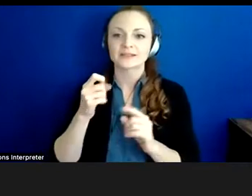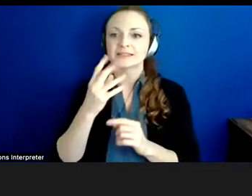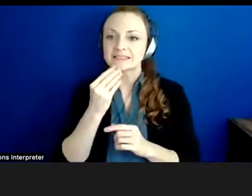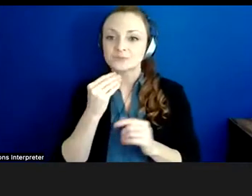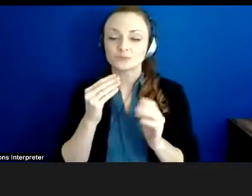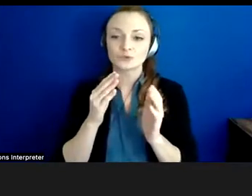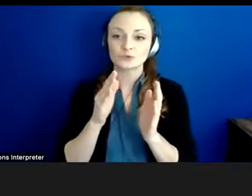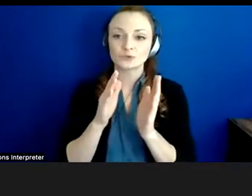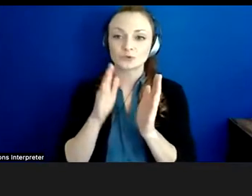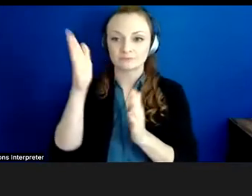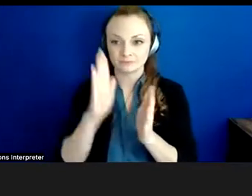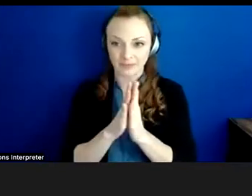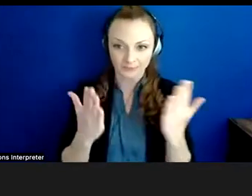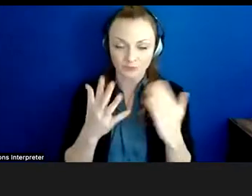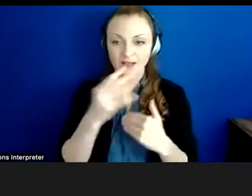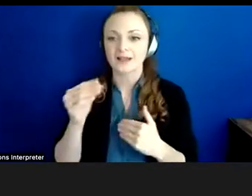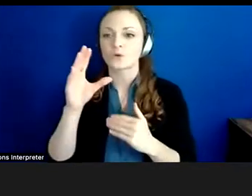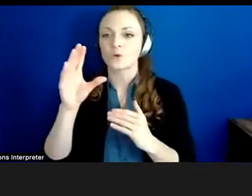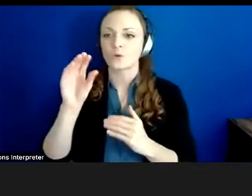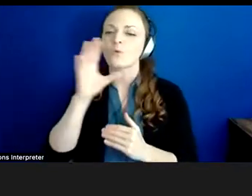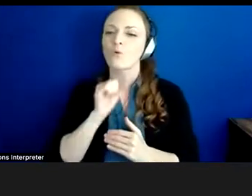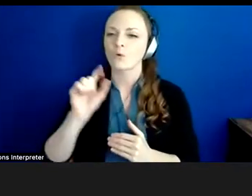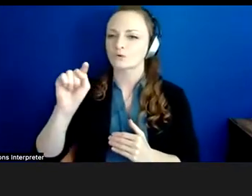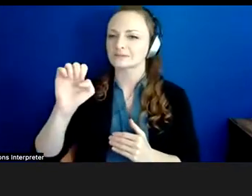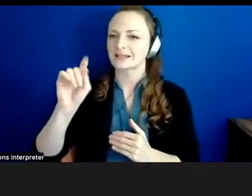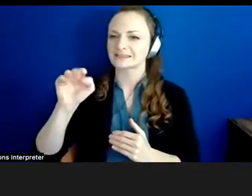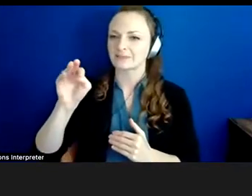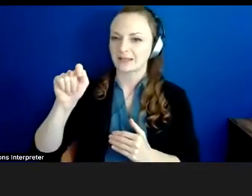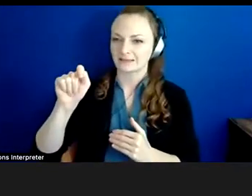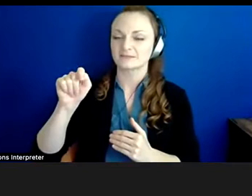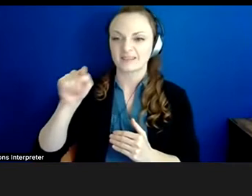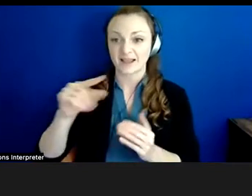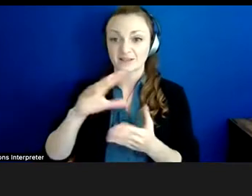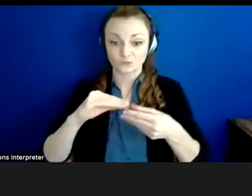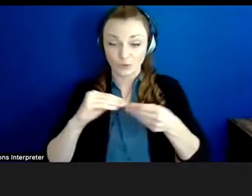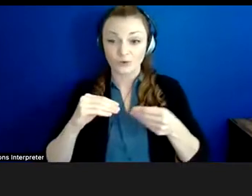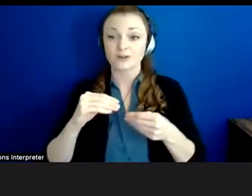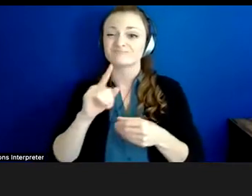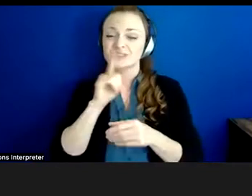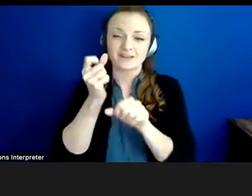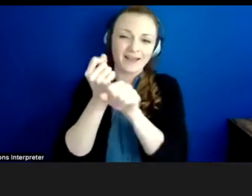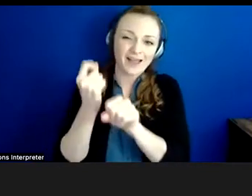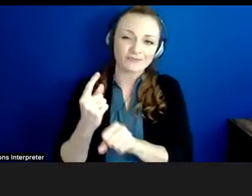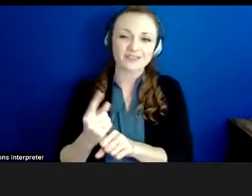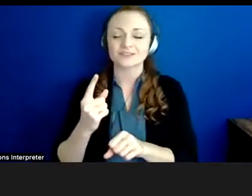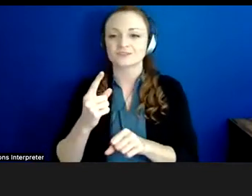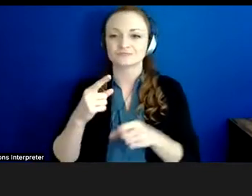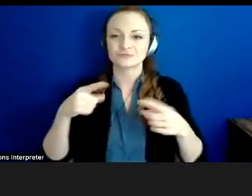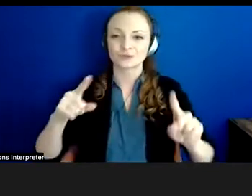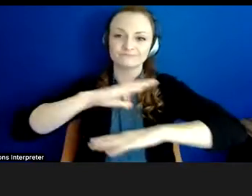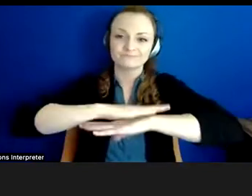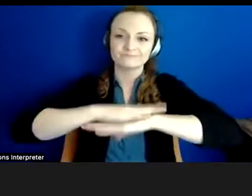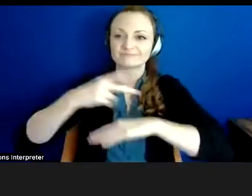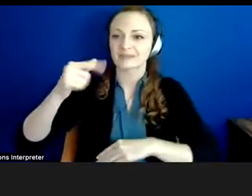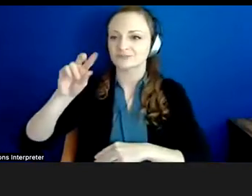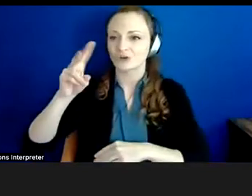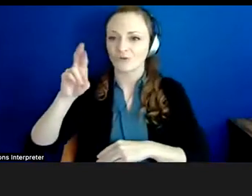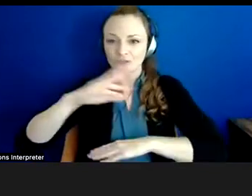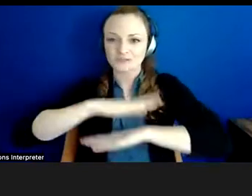is told every year at the Passover table, and, in fact, it's one of the oldest Jewish